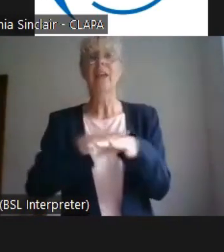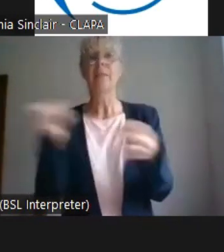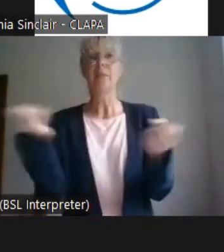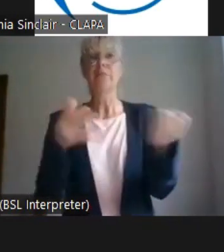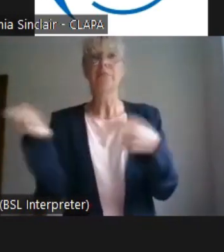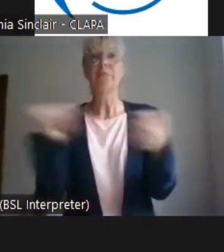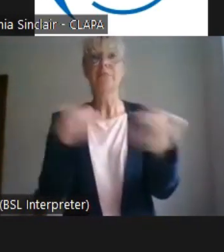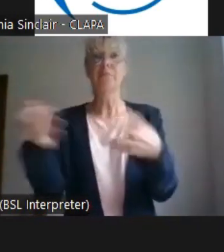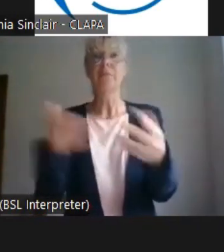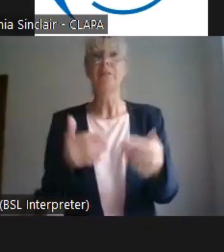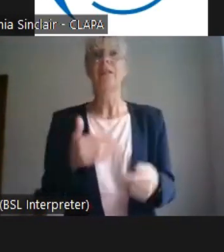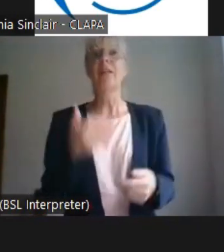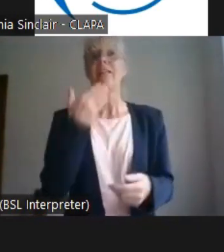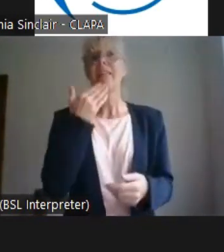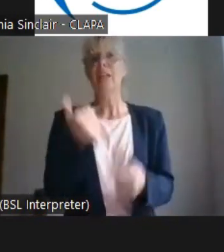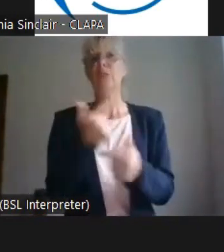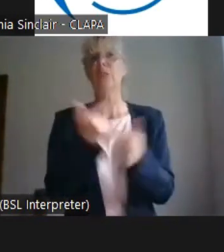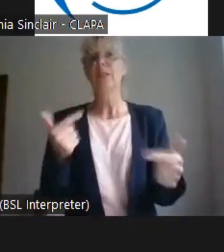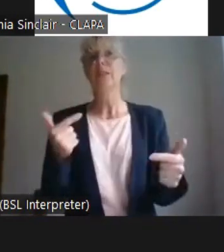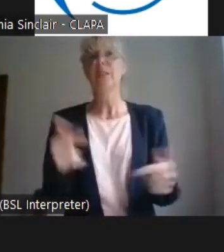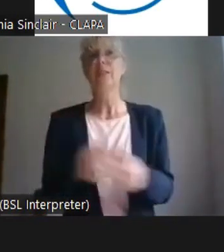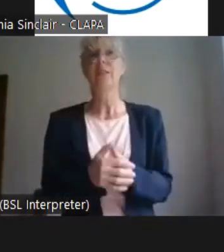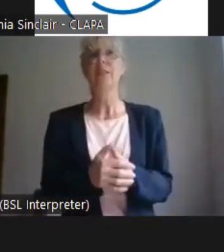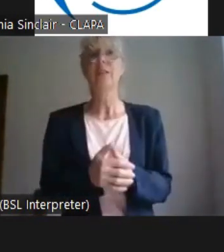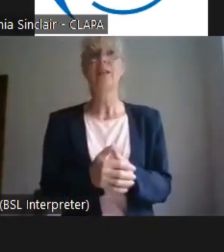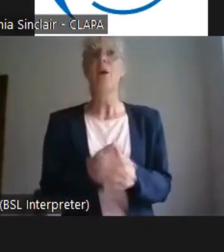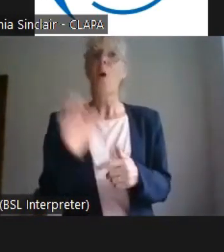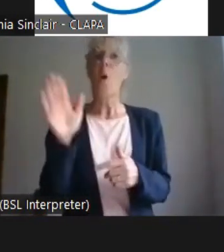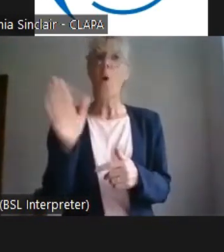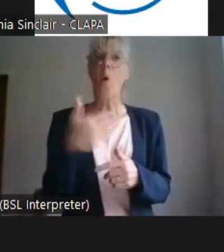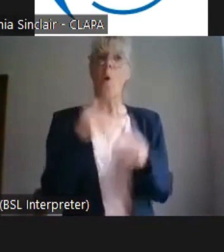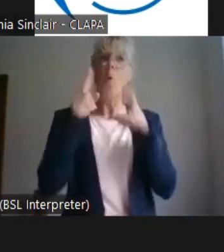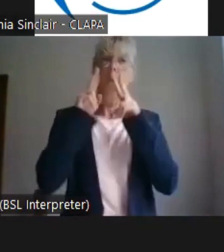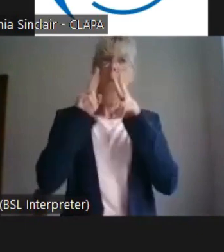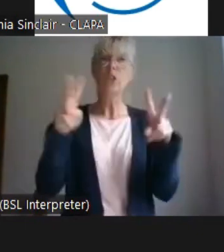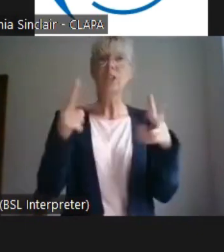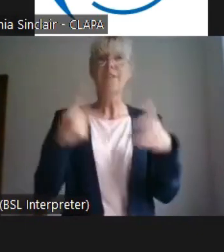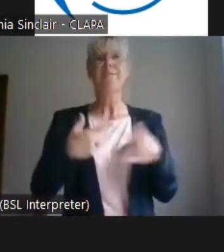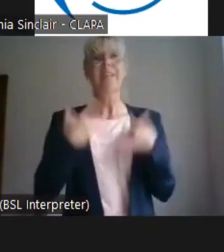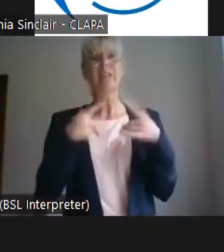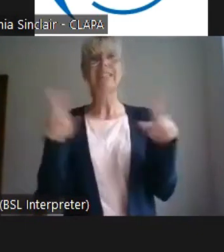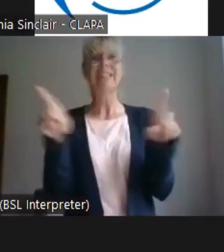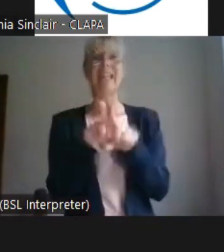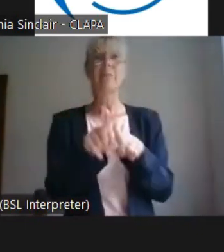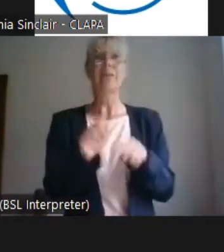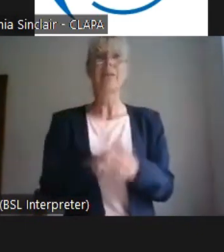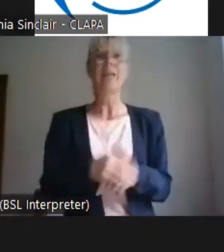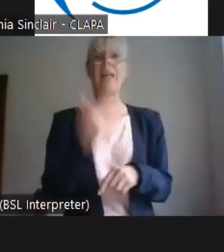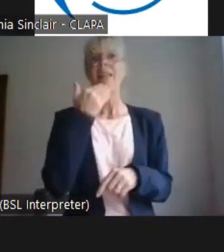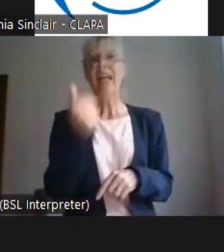and I'm sure everyone watching feels the same way uh huge thank you to Judy for interpreting